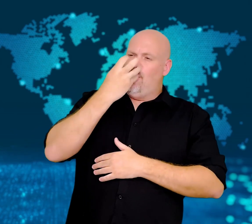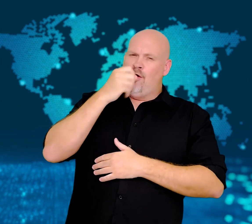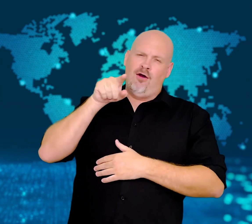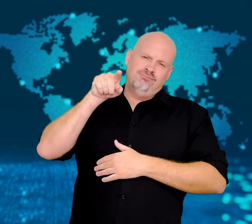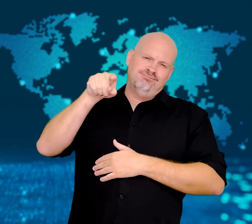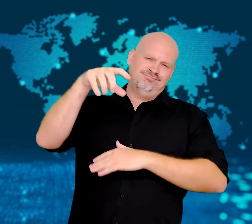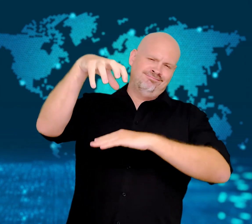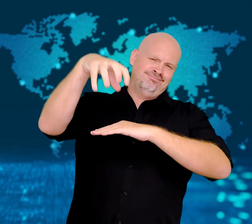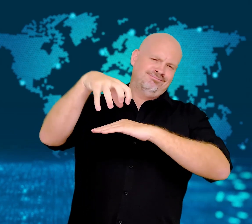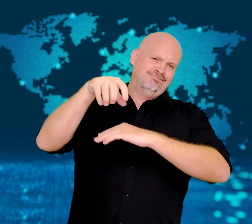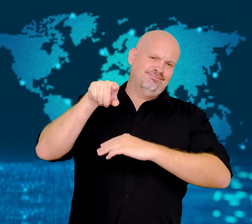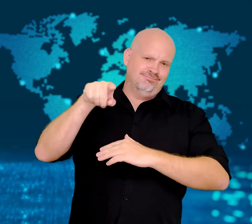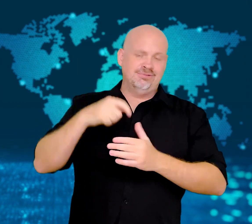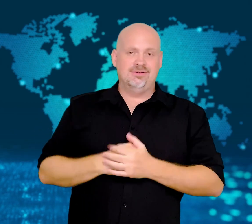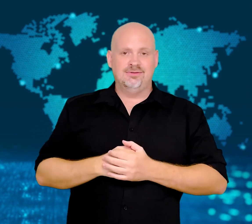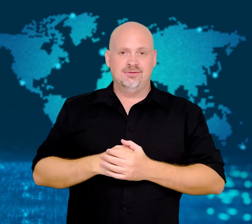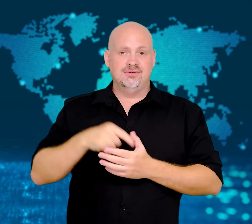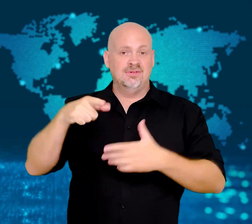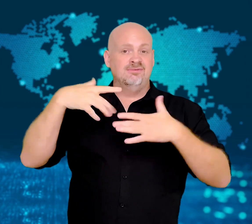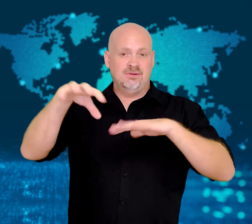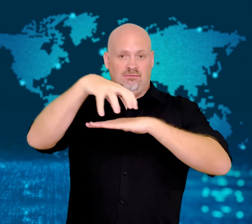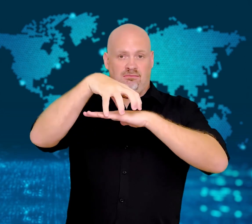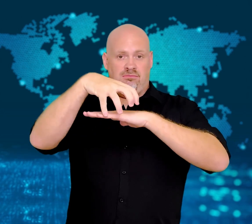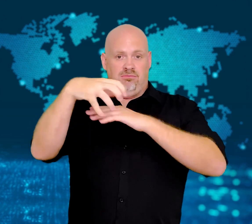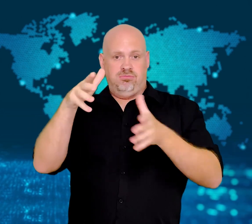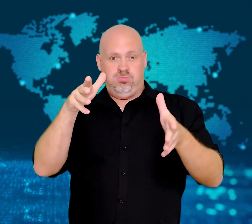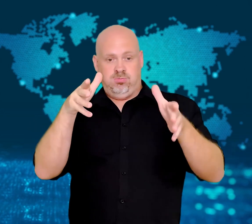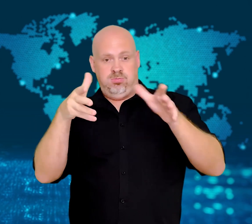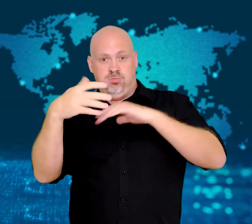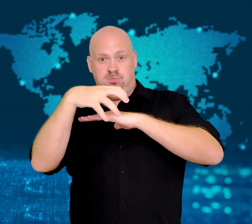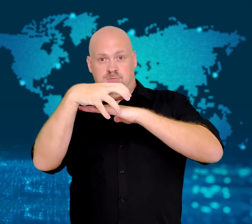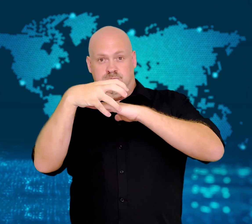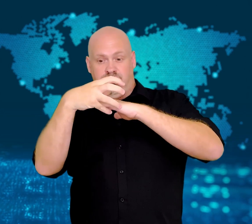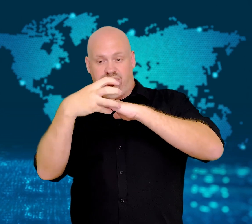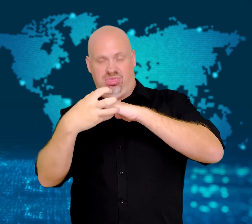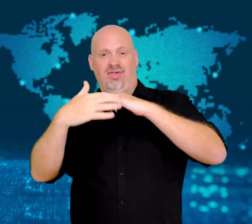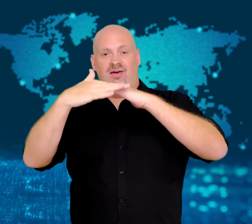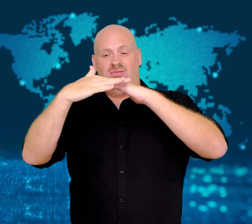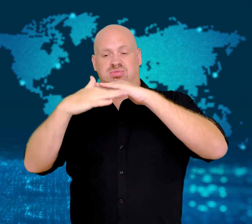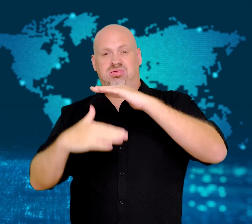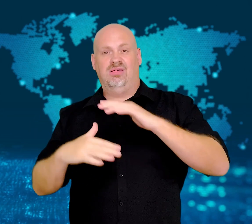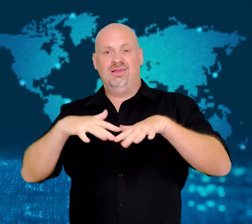It capsized and sank when it was being towed